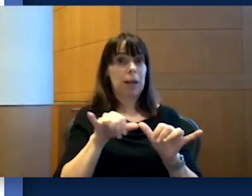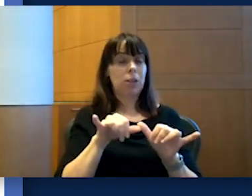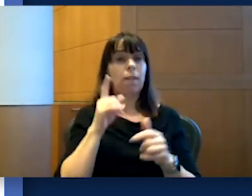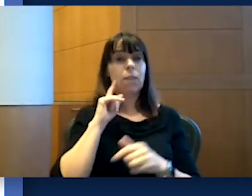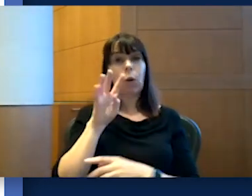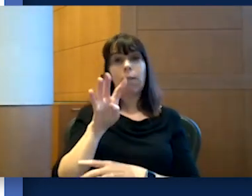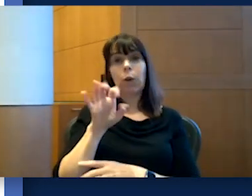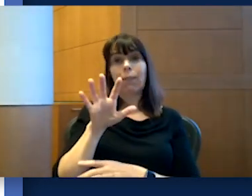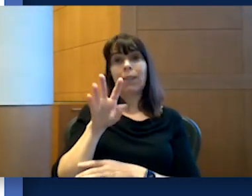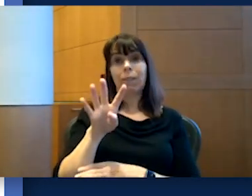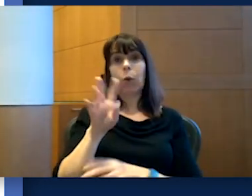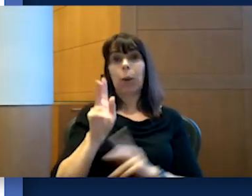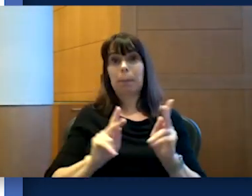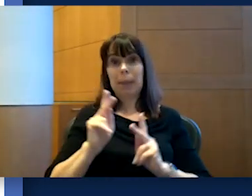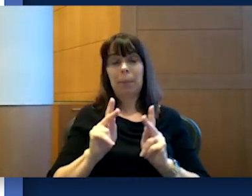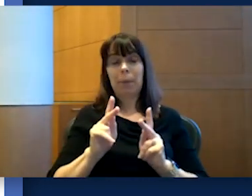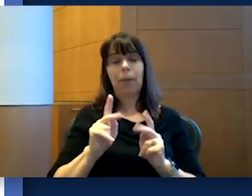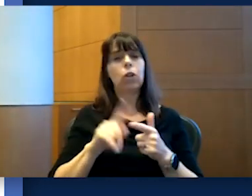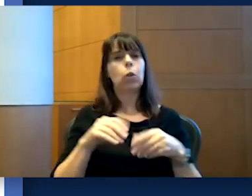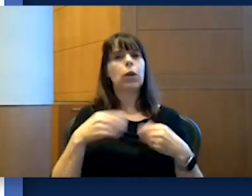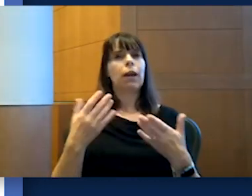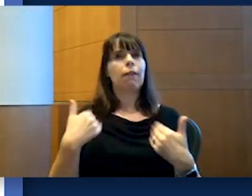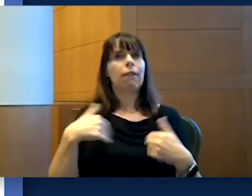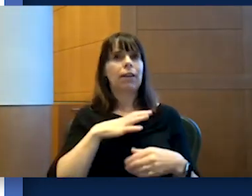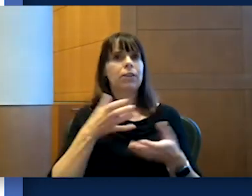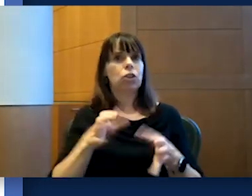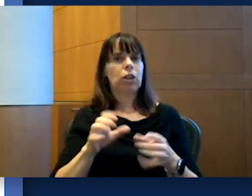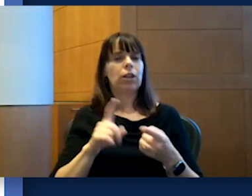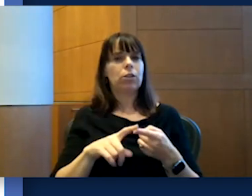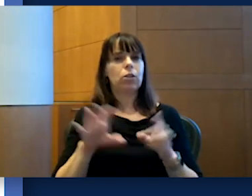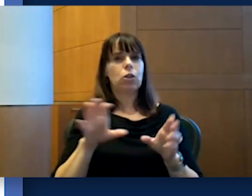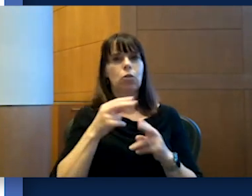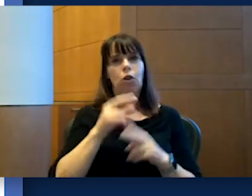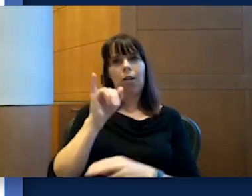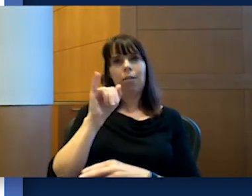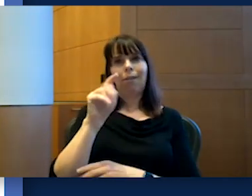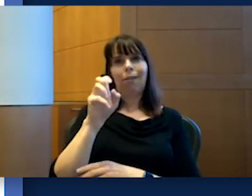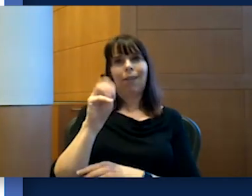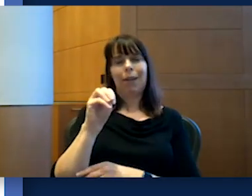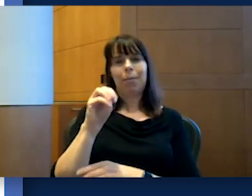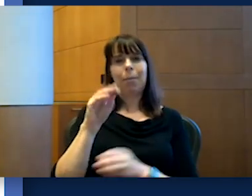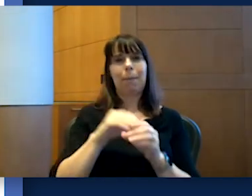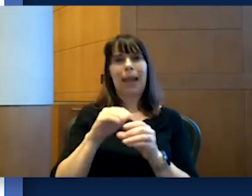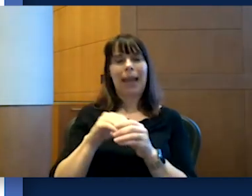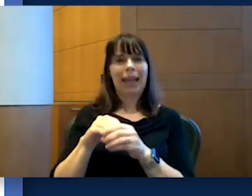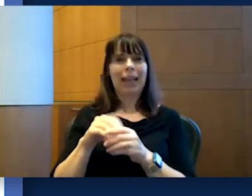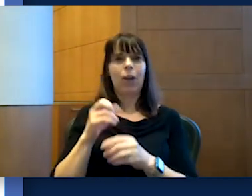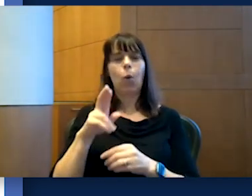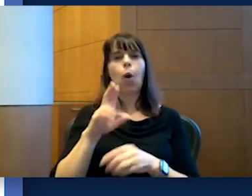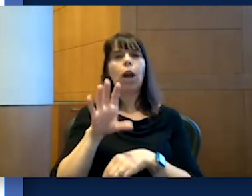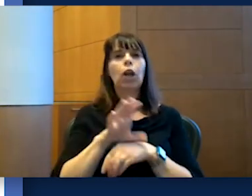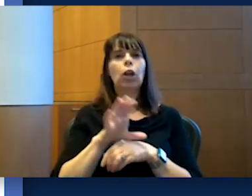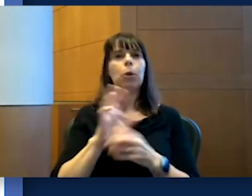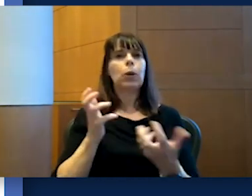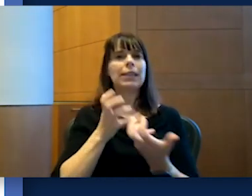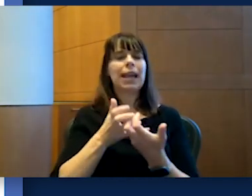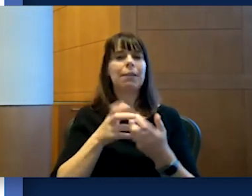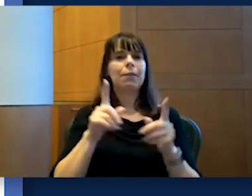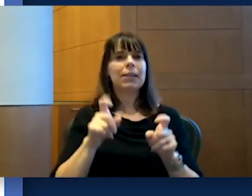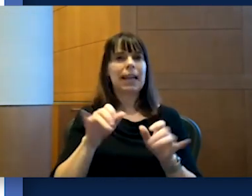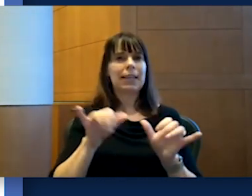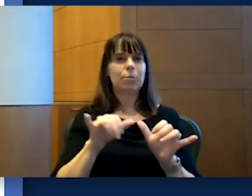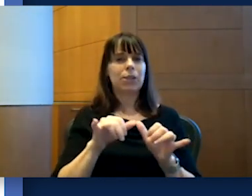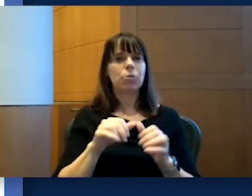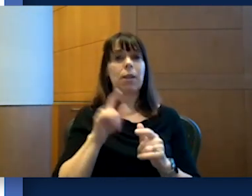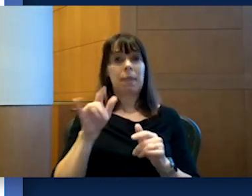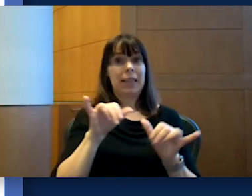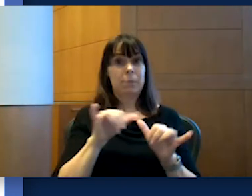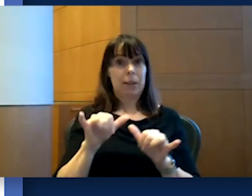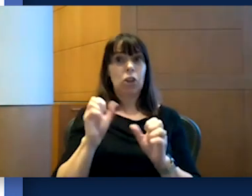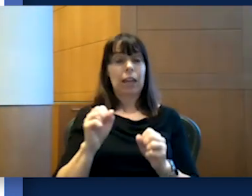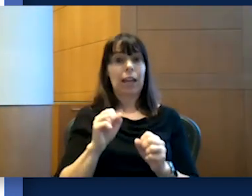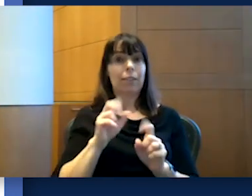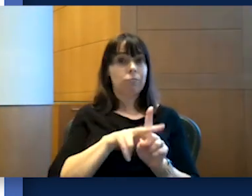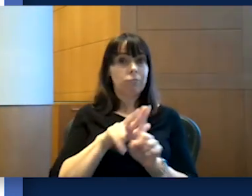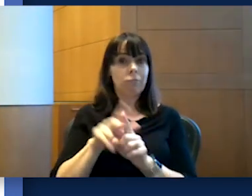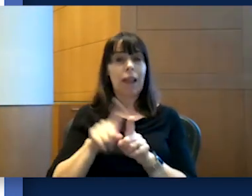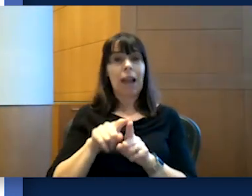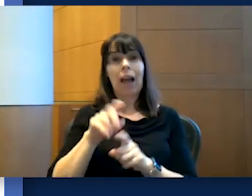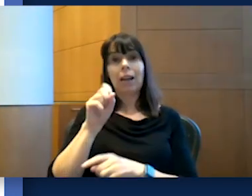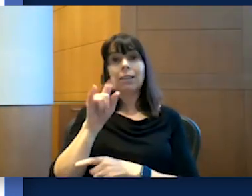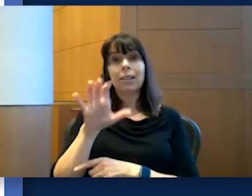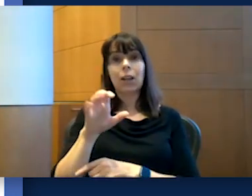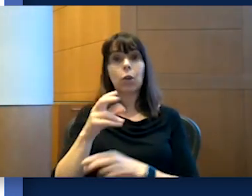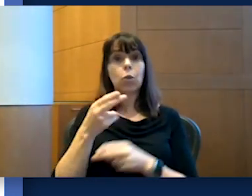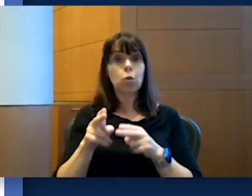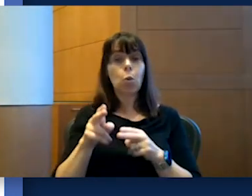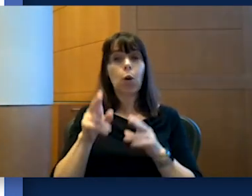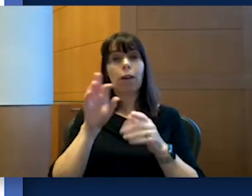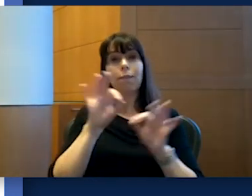And just sort of -- I'll draw your attention to the total sample. We tested these new measures in 450 people. This was to allow us to do what's called item banking or computer adaptive test development. So, these measures can be administered as a static short form or a smart test where one item -- it selects the next-best item based on previous response.